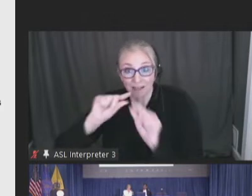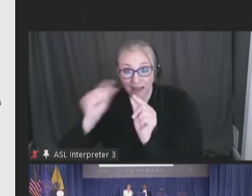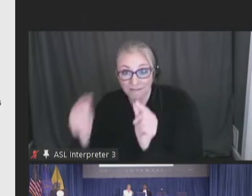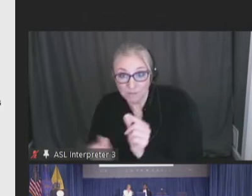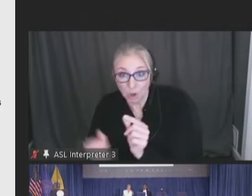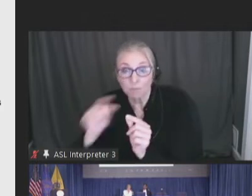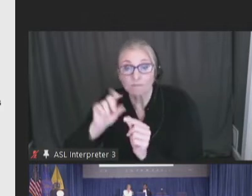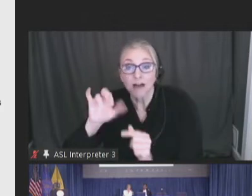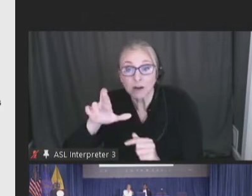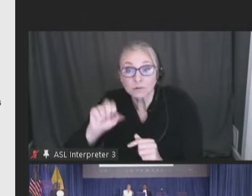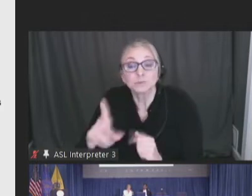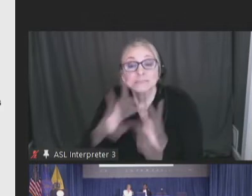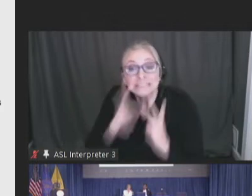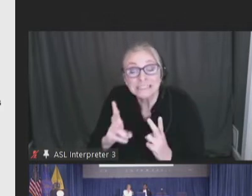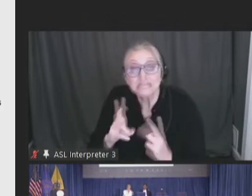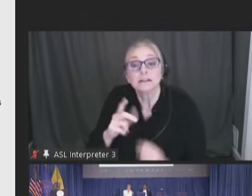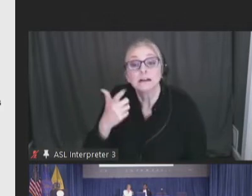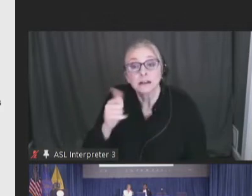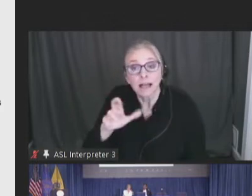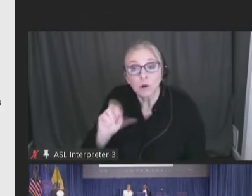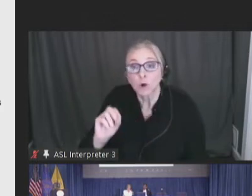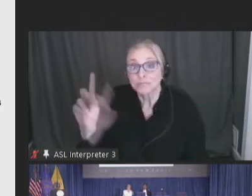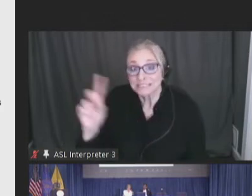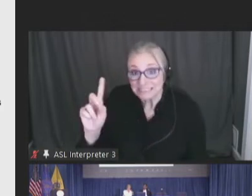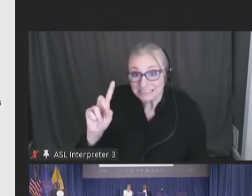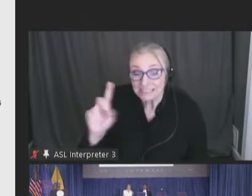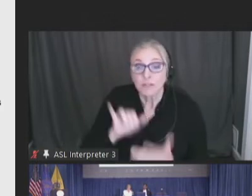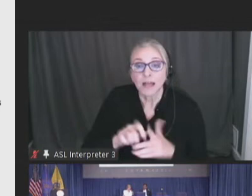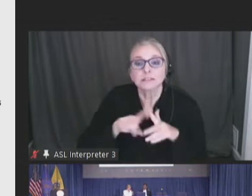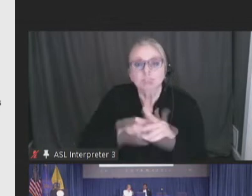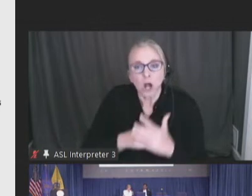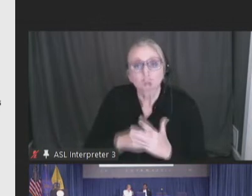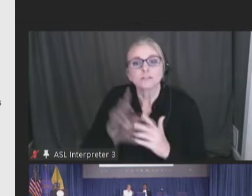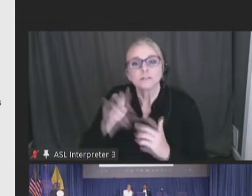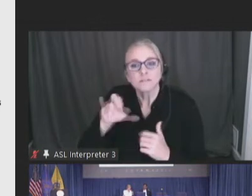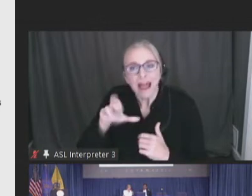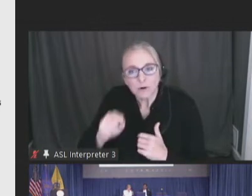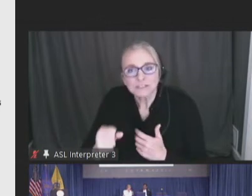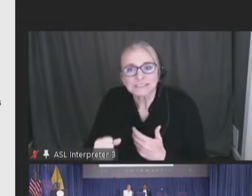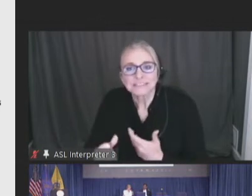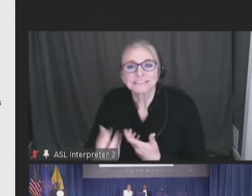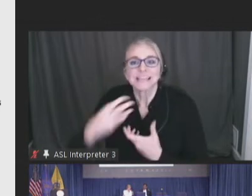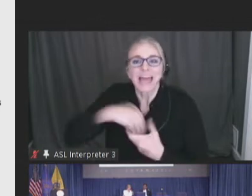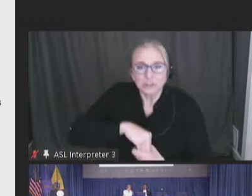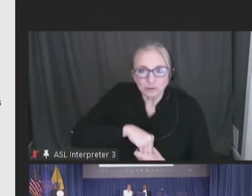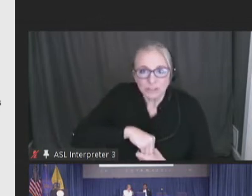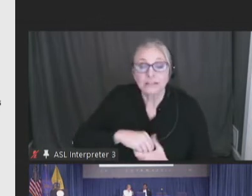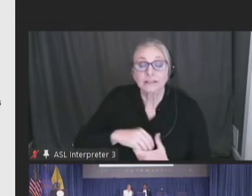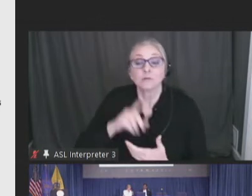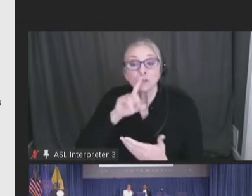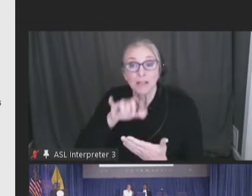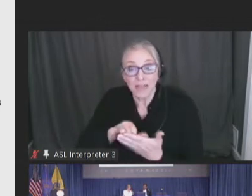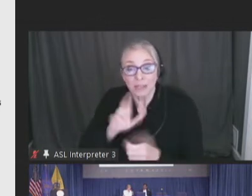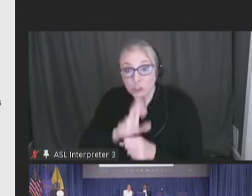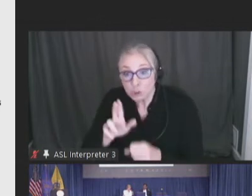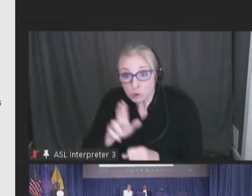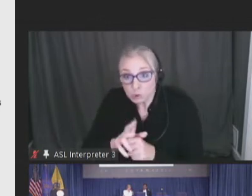all used glycoprotein D, which initiates virus entry. One of them also used glycoprotein B,